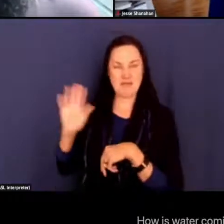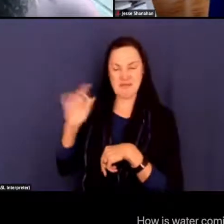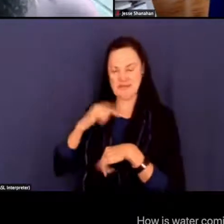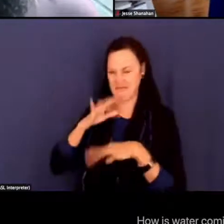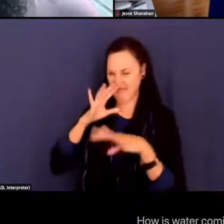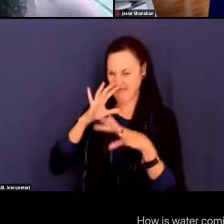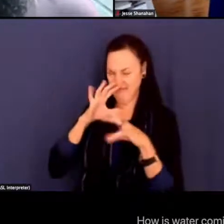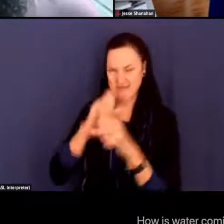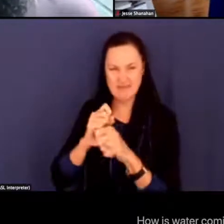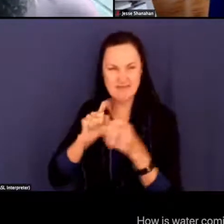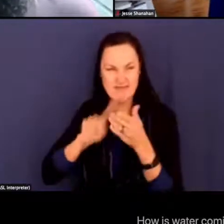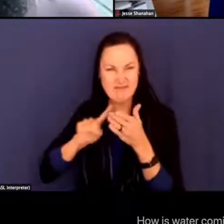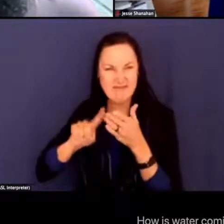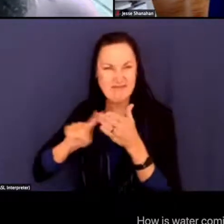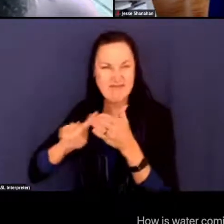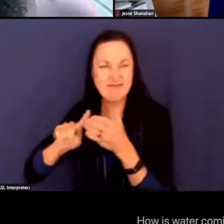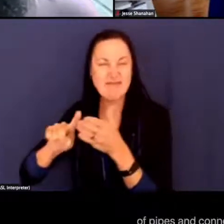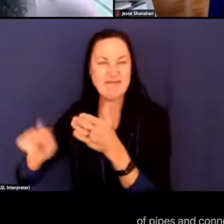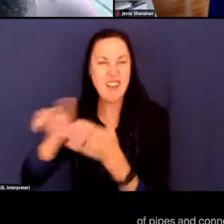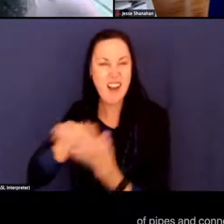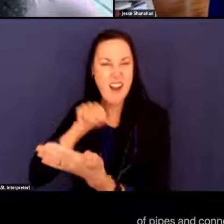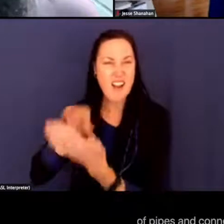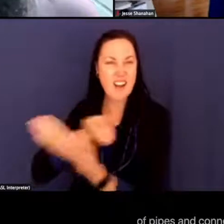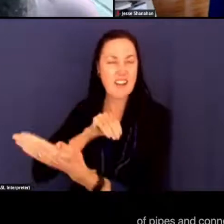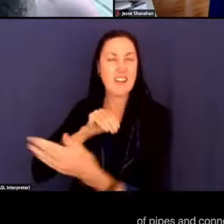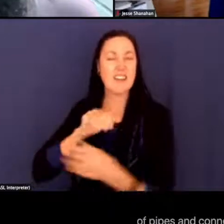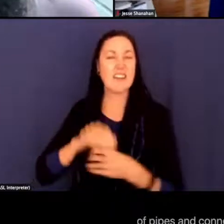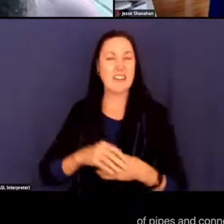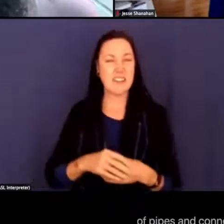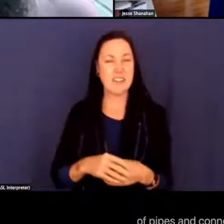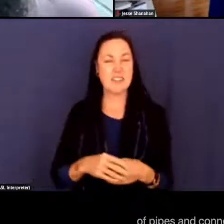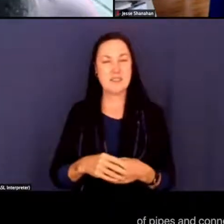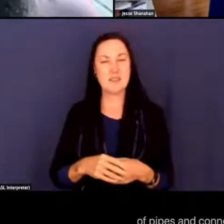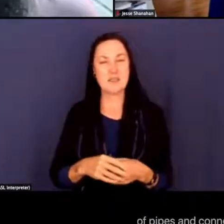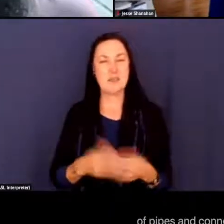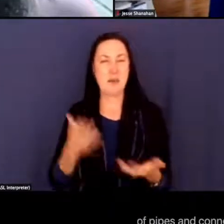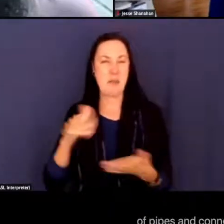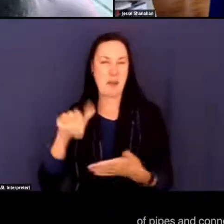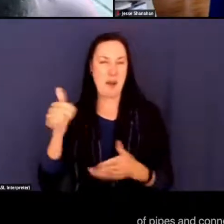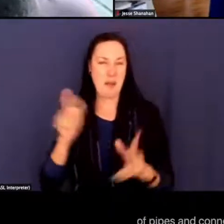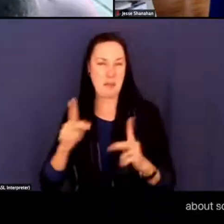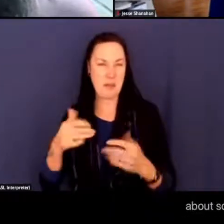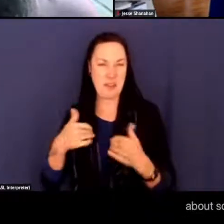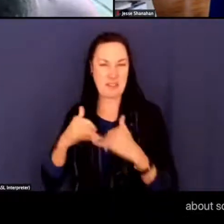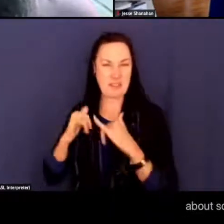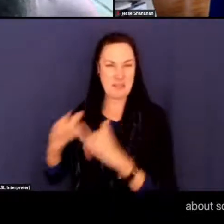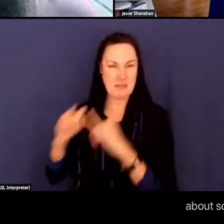And I'm sure this resonates with others on this panel but it was a great high school